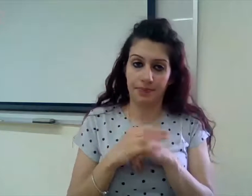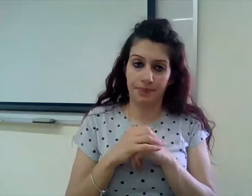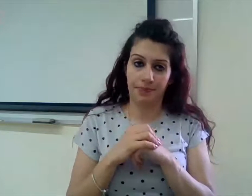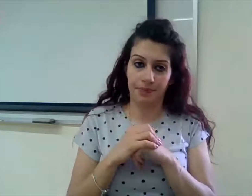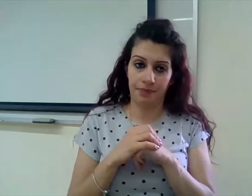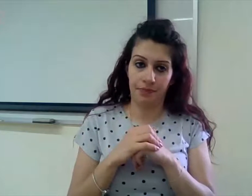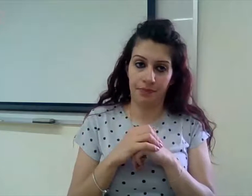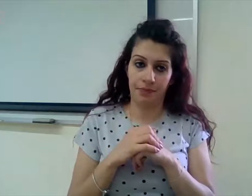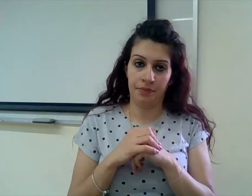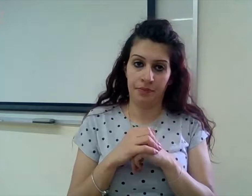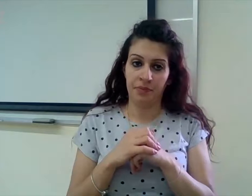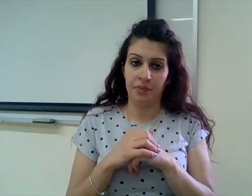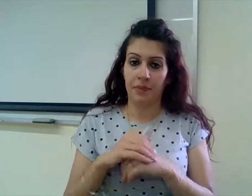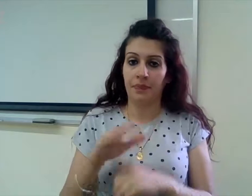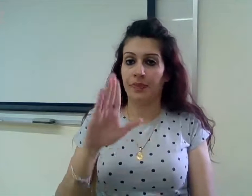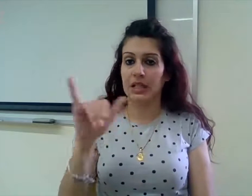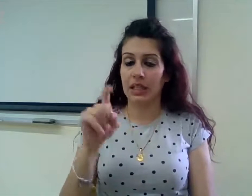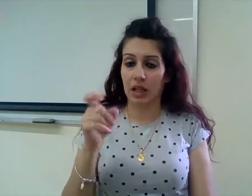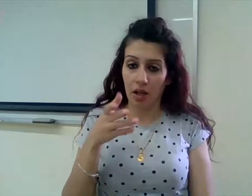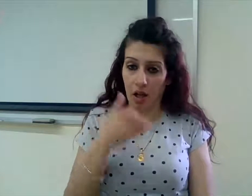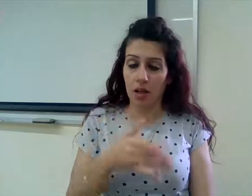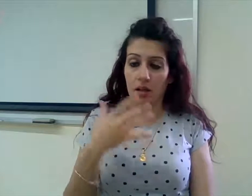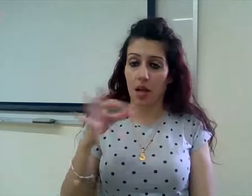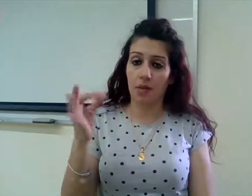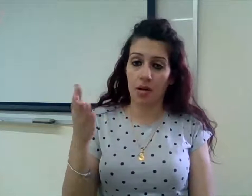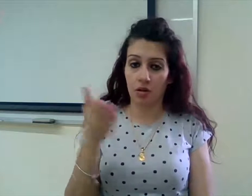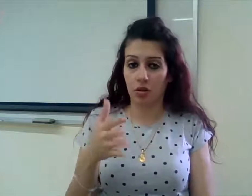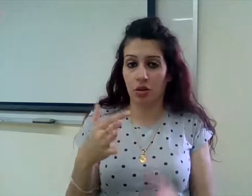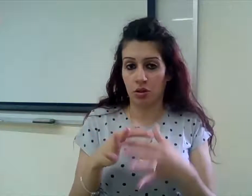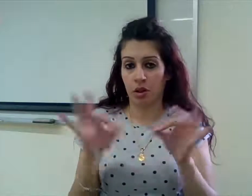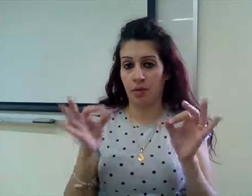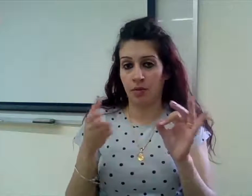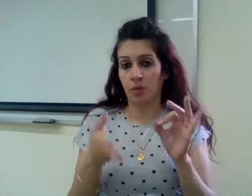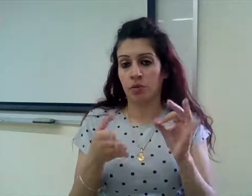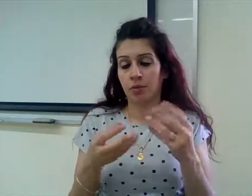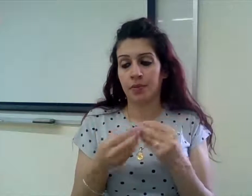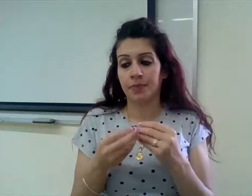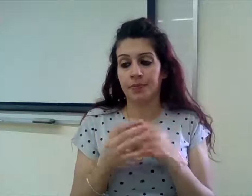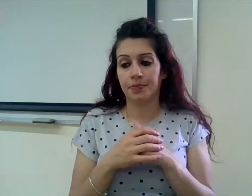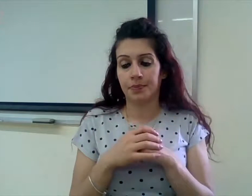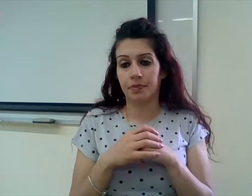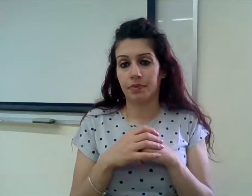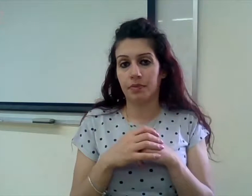one of the public schools and she also highlighted that there's a lot of cases